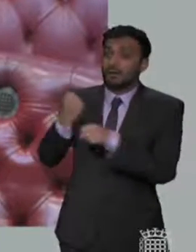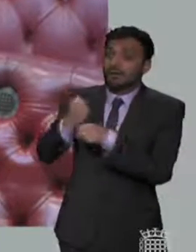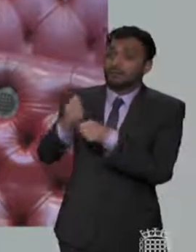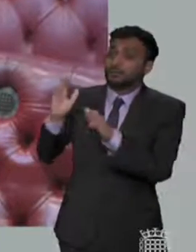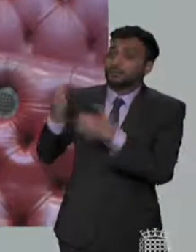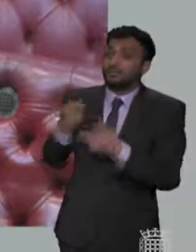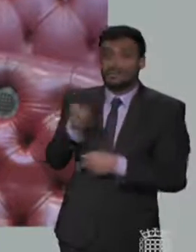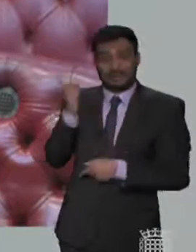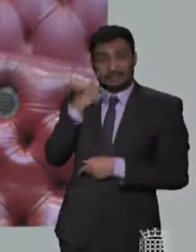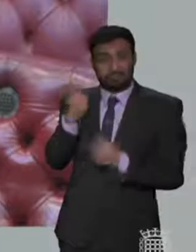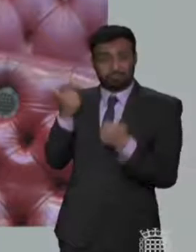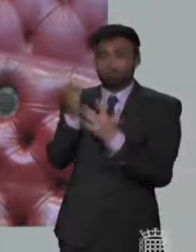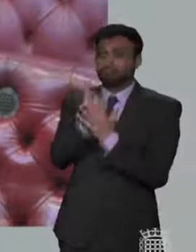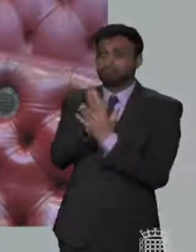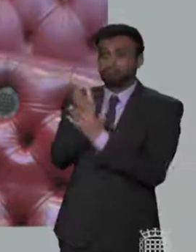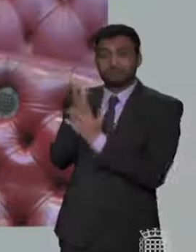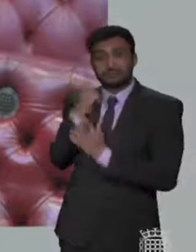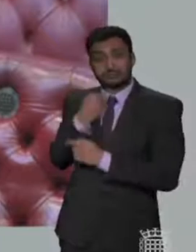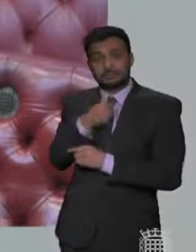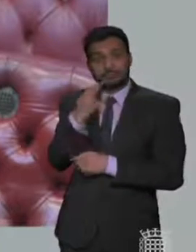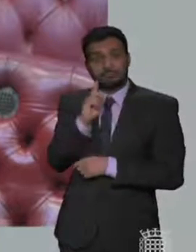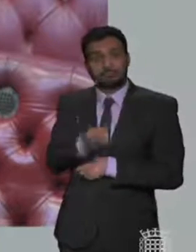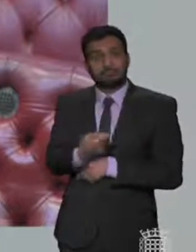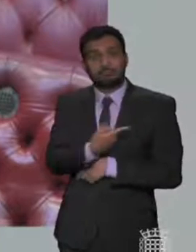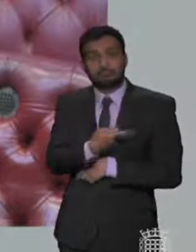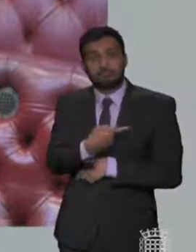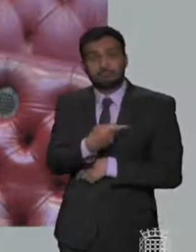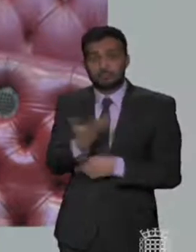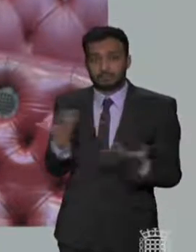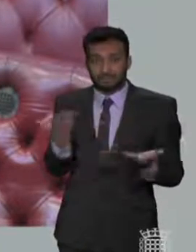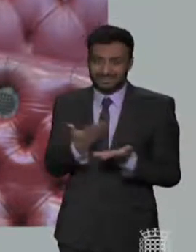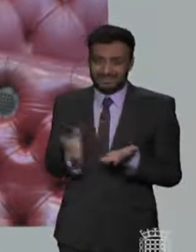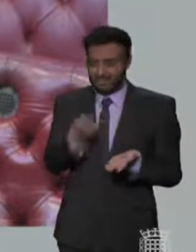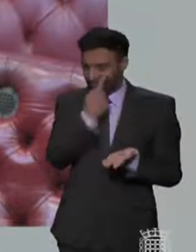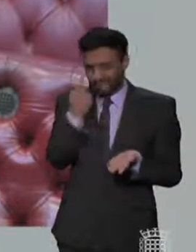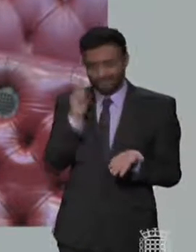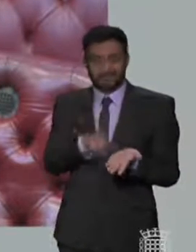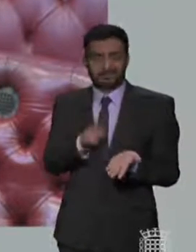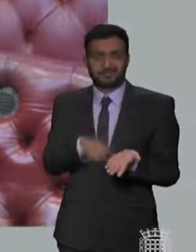is the evidence if ever we needed it that we need to go further starting with enshrining